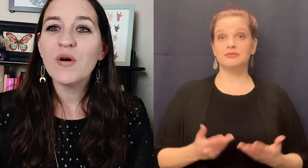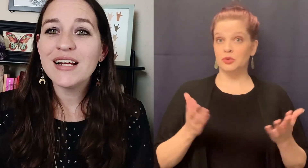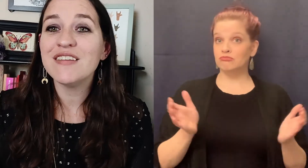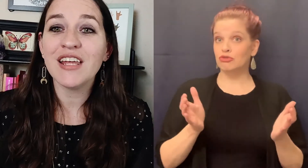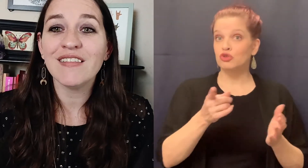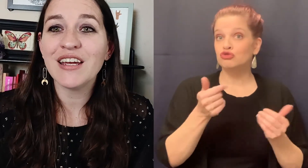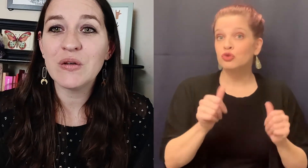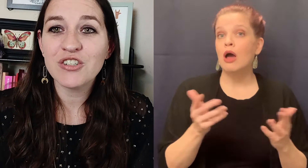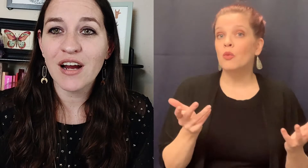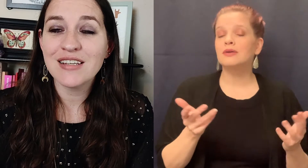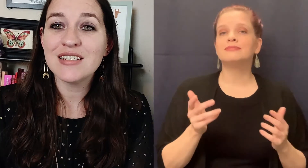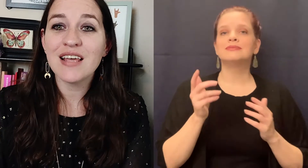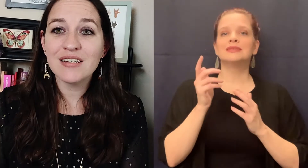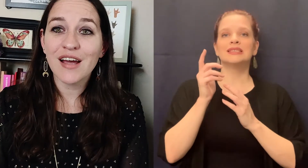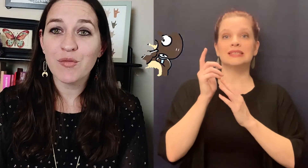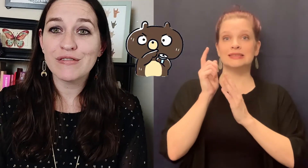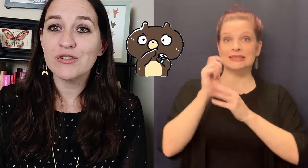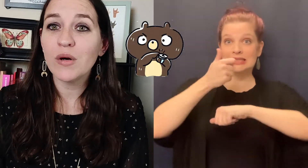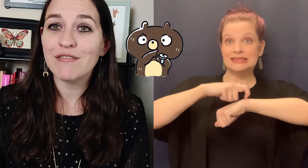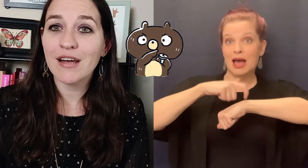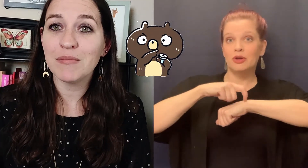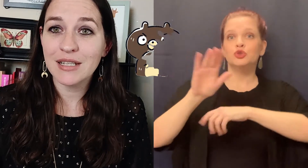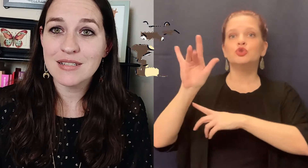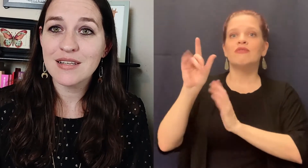One activity I'd like you to try to set a timer for twenty five minutes.